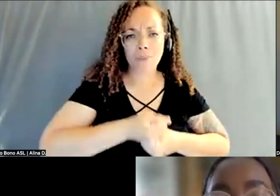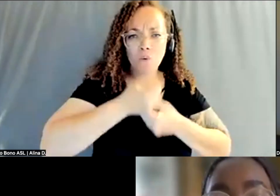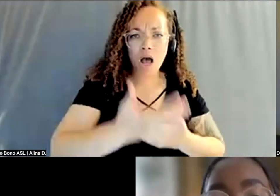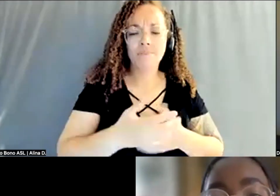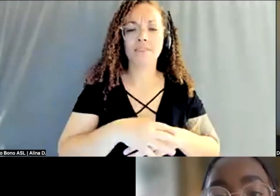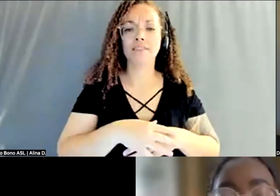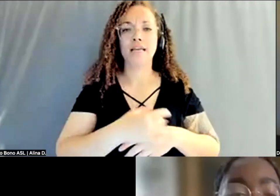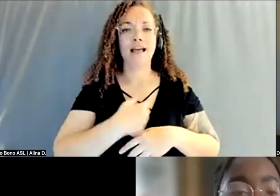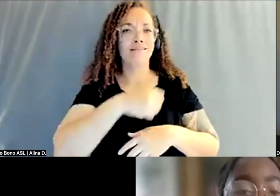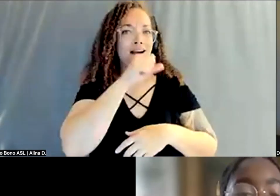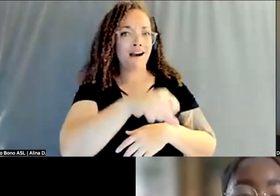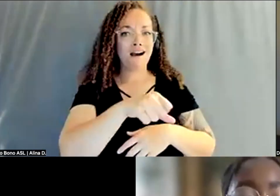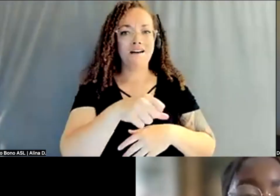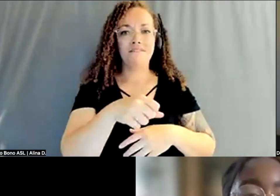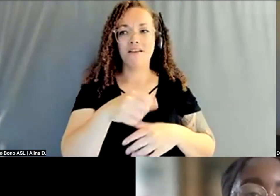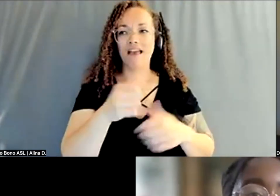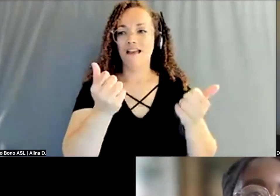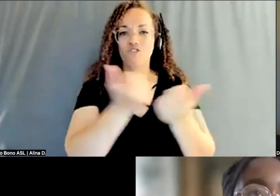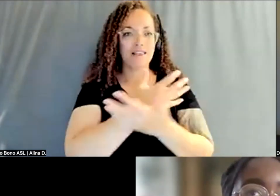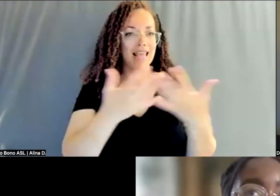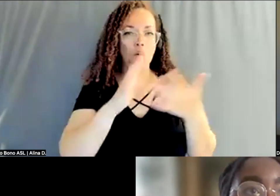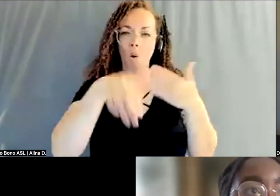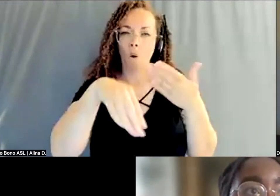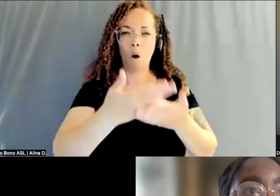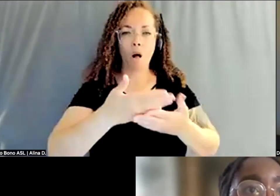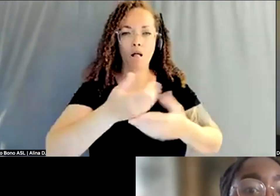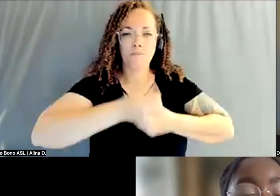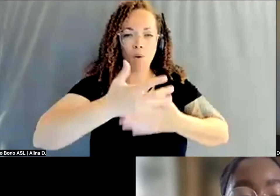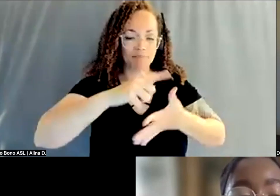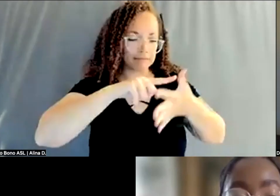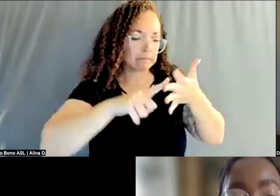kind of the expanding of the portal and I think about that too, you know, in relation